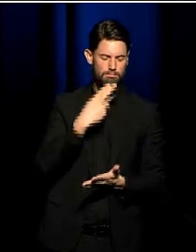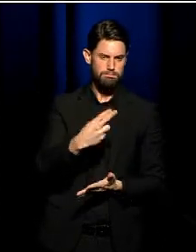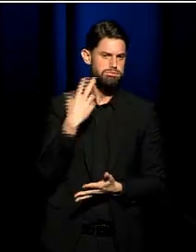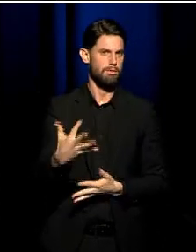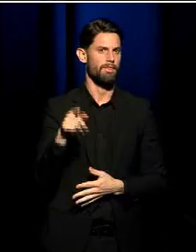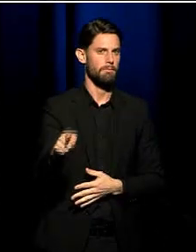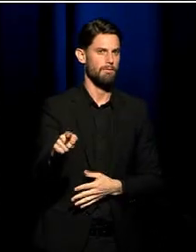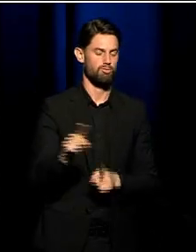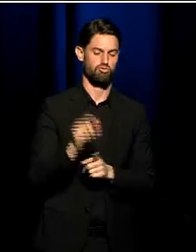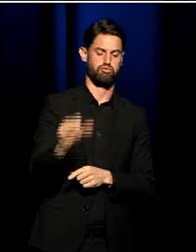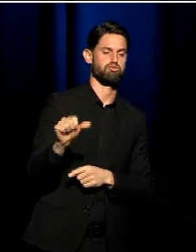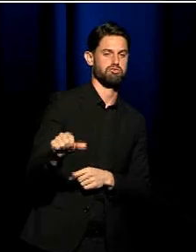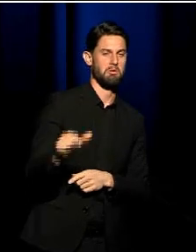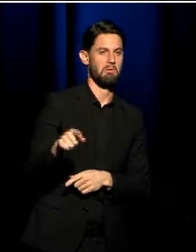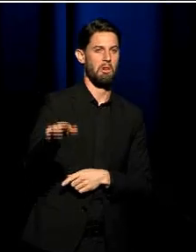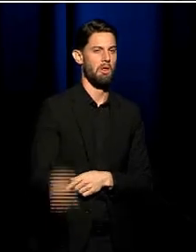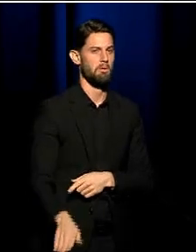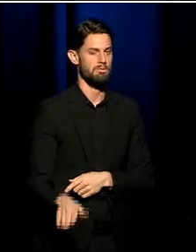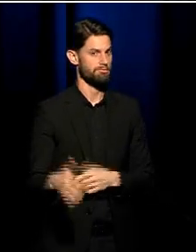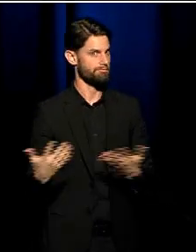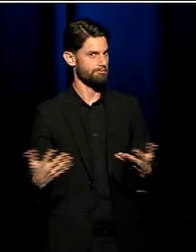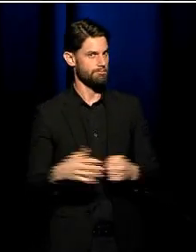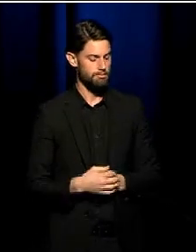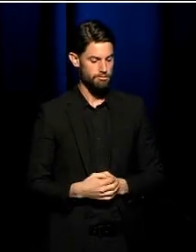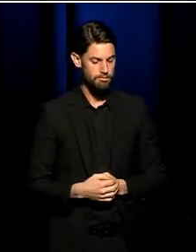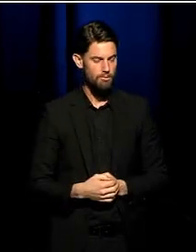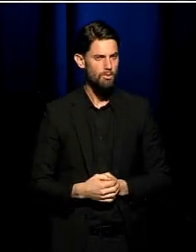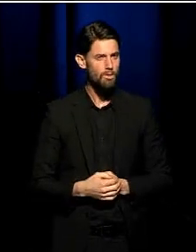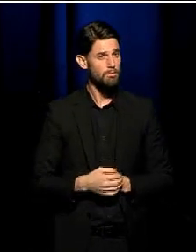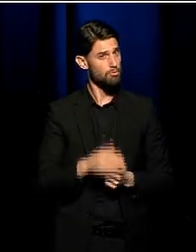Chair has noted, the scope of the inquiry is broad and the task before us is a